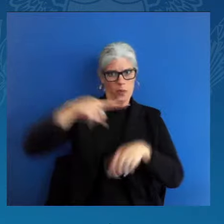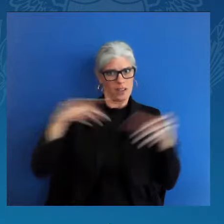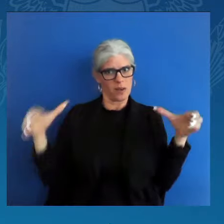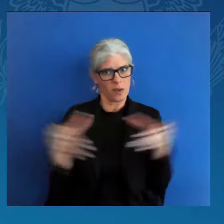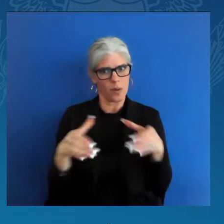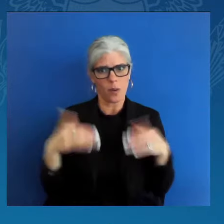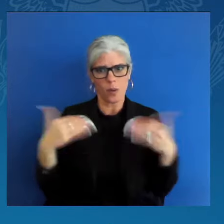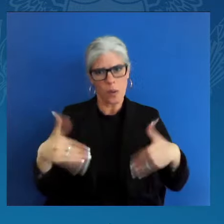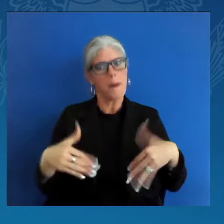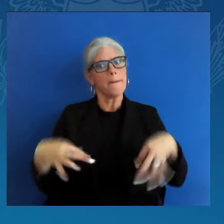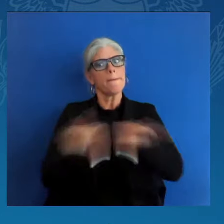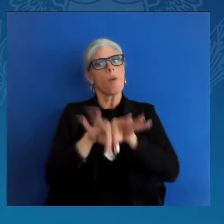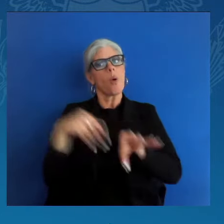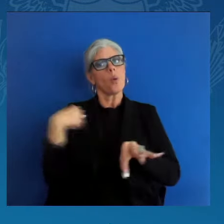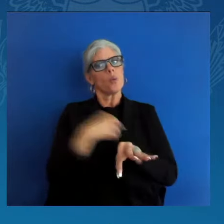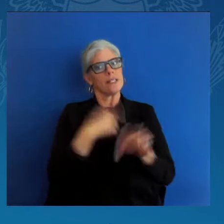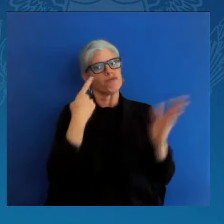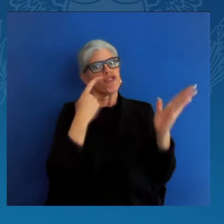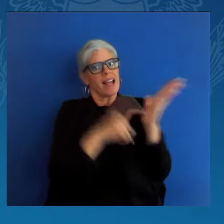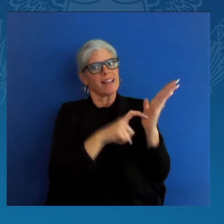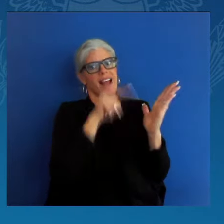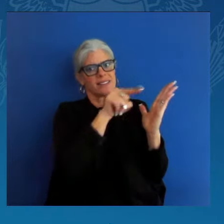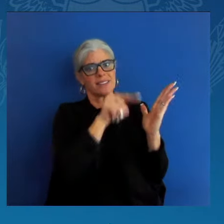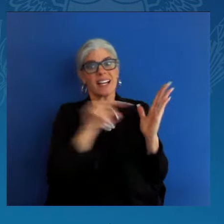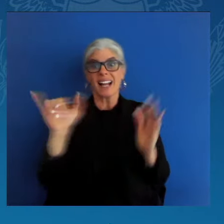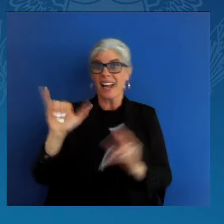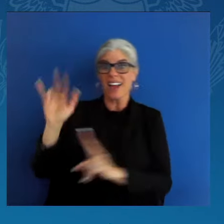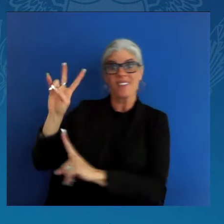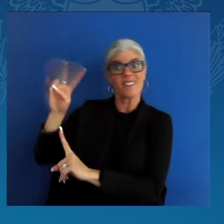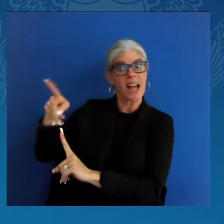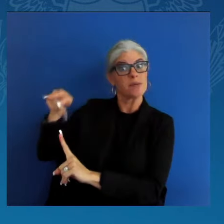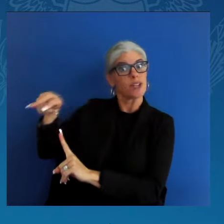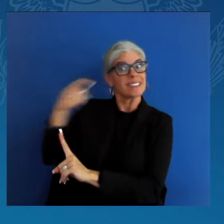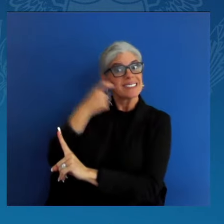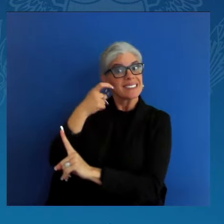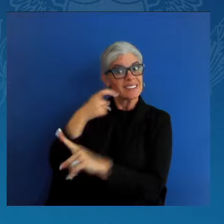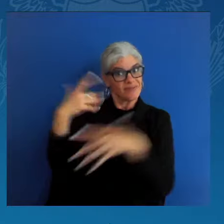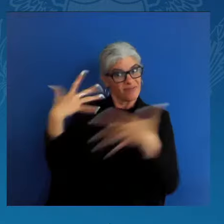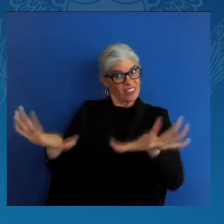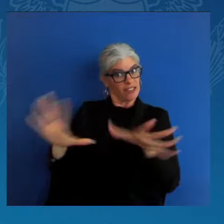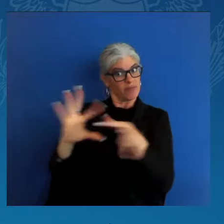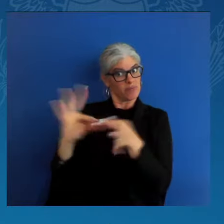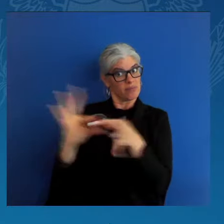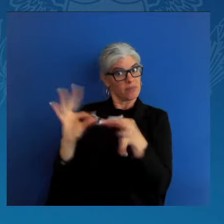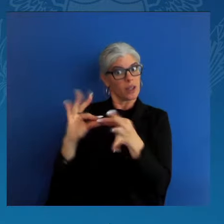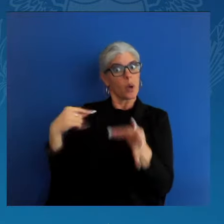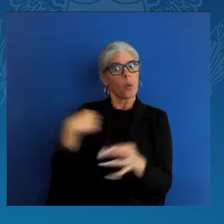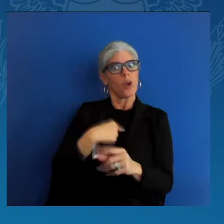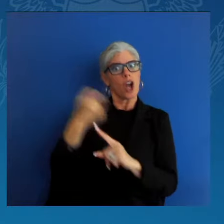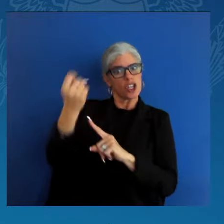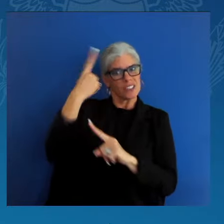So based on that discussion and conclusion, on behalf of the Vice President, I'm going to make four asks of this group for the run up to the next council.